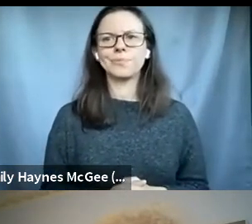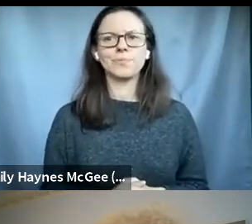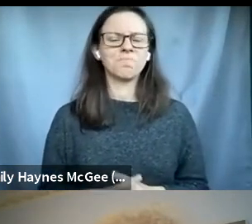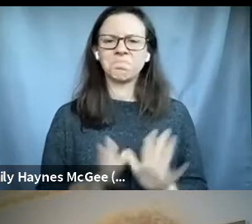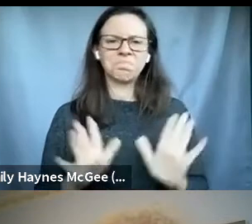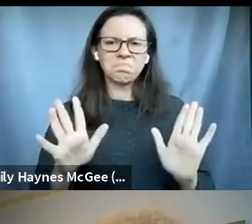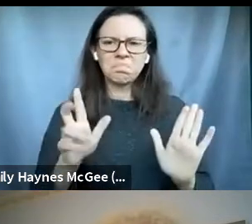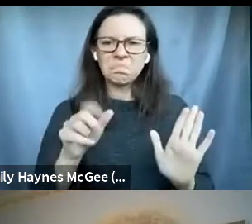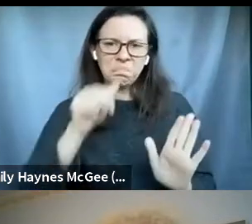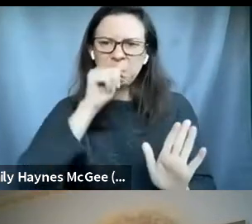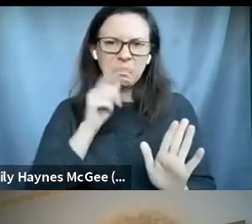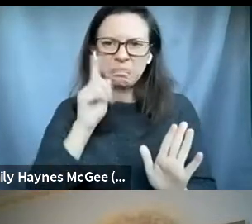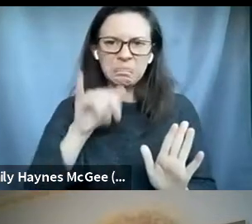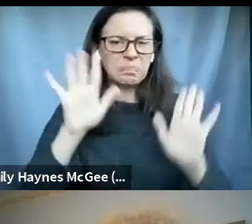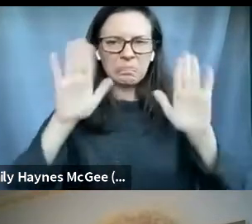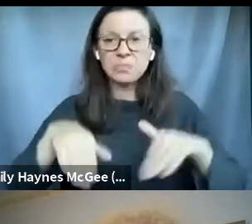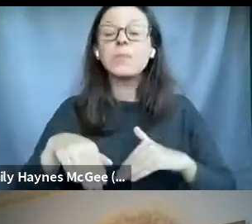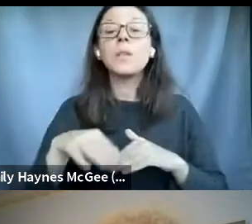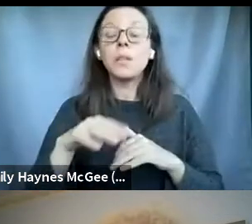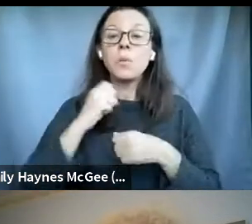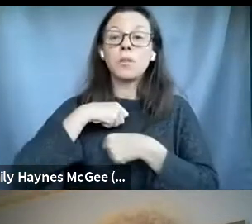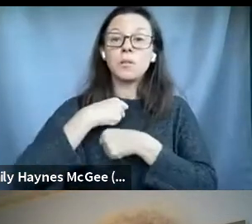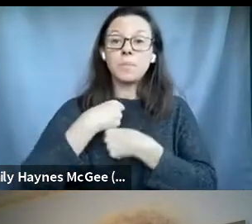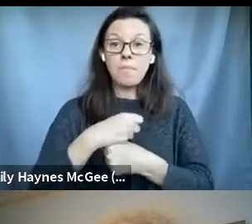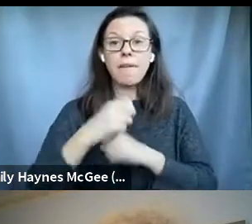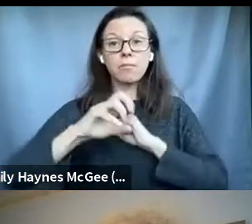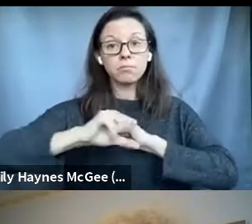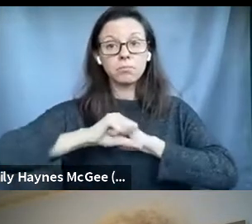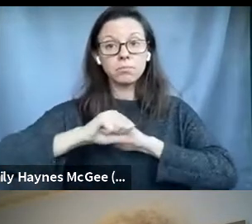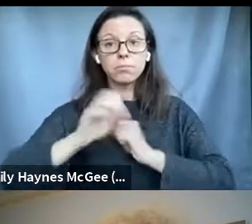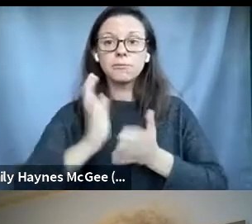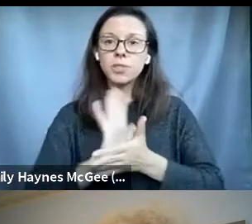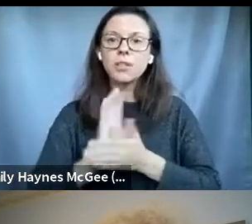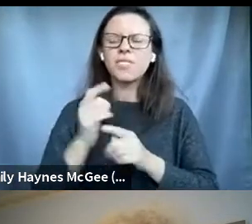This so we made a pro promotional individual I don't from Curtis Wilson it. Is a really beautiful video.